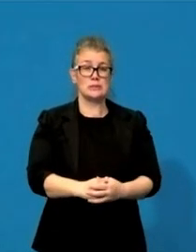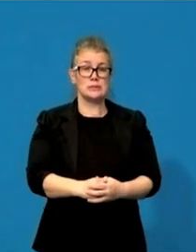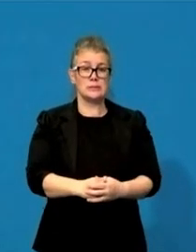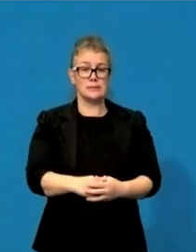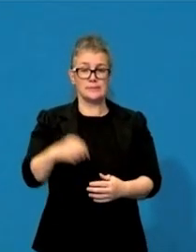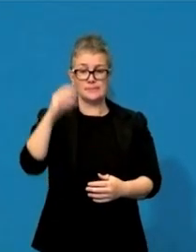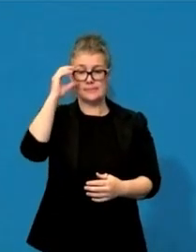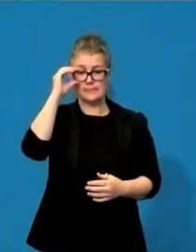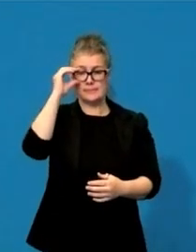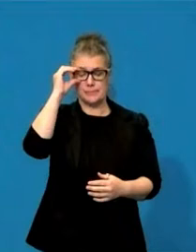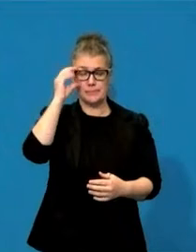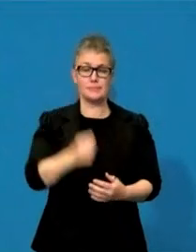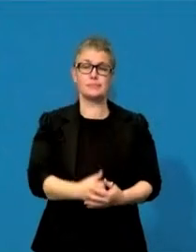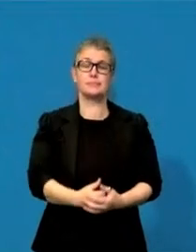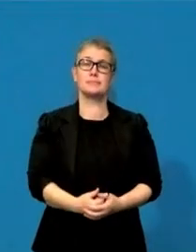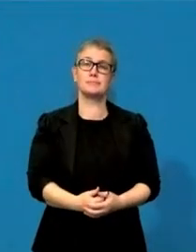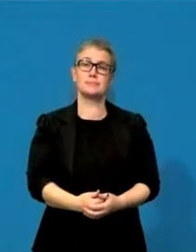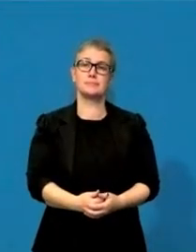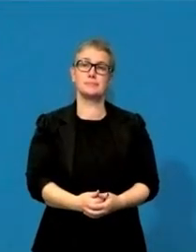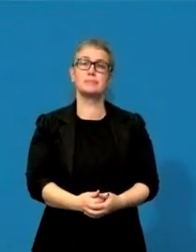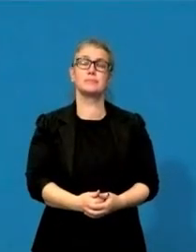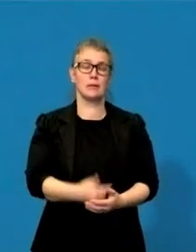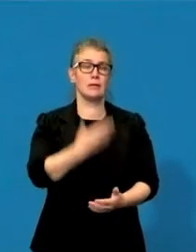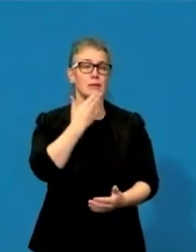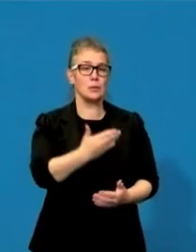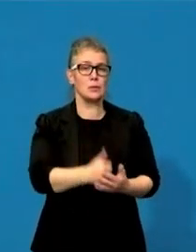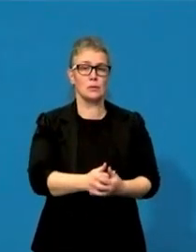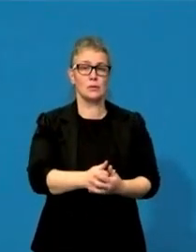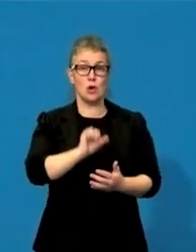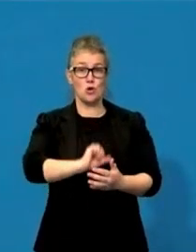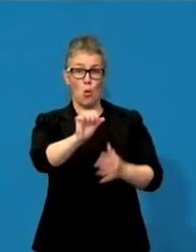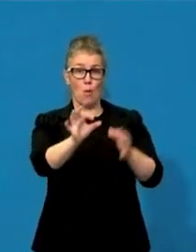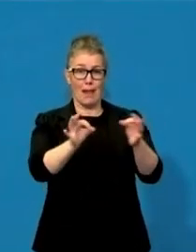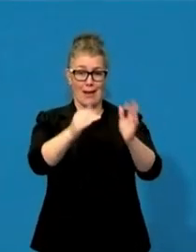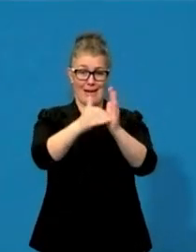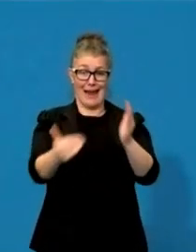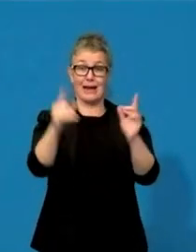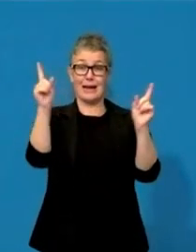The plan that is currently in force appears behind tab 52.